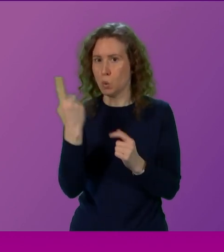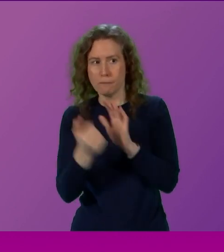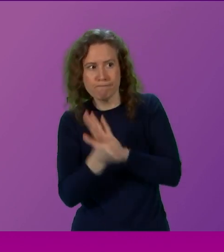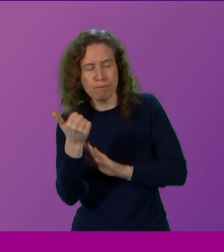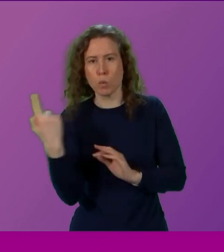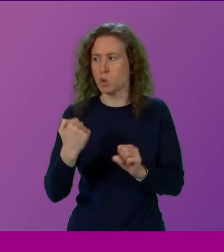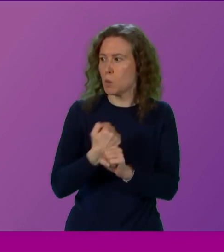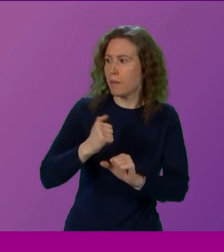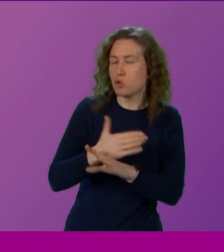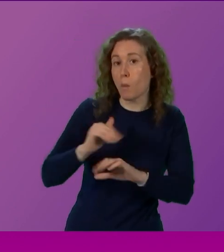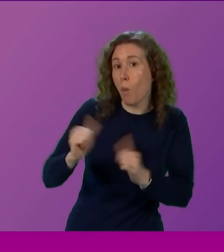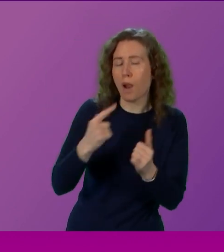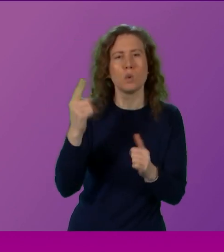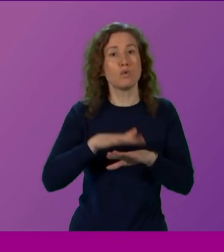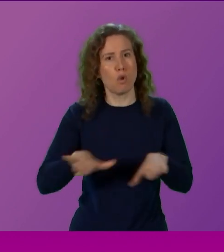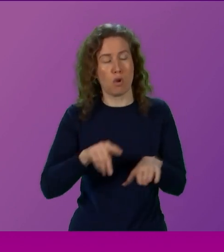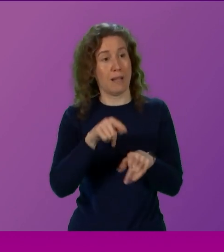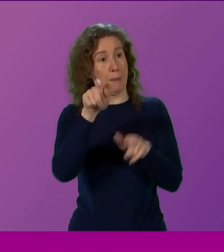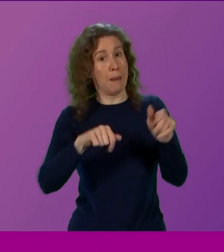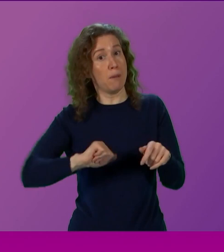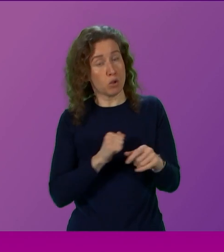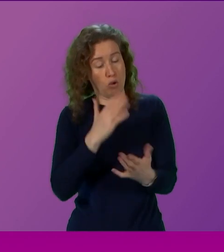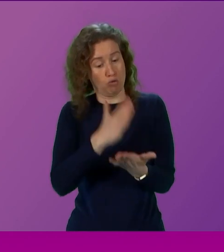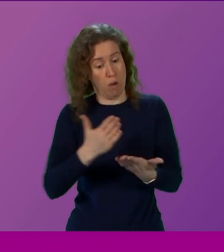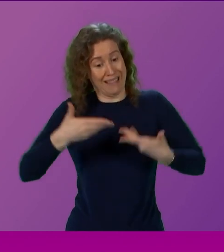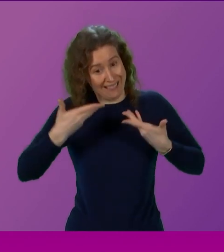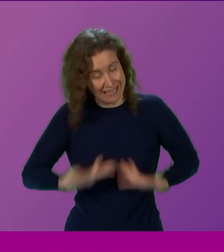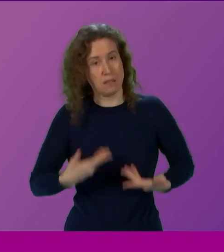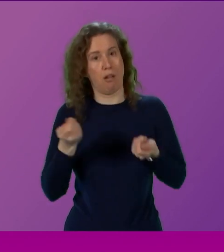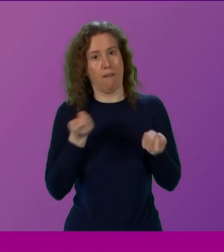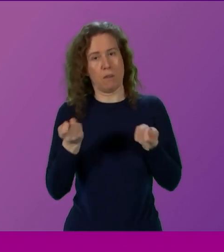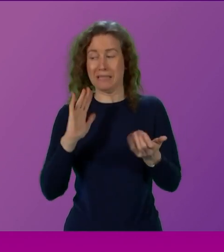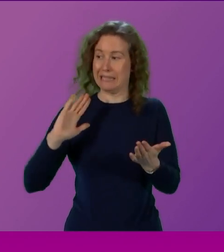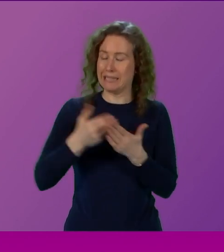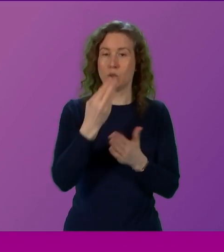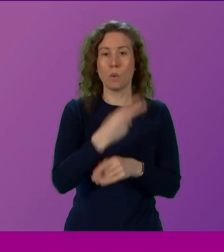and who is not, and they have put their trust in this Government consistently since 2007, and eight